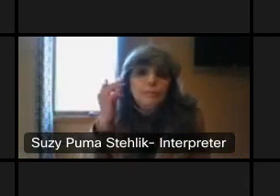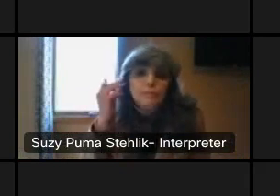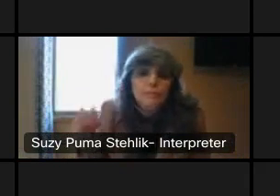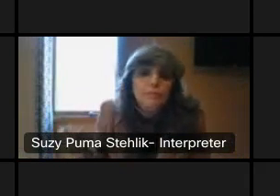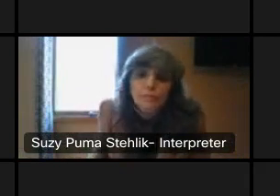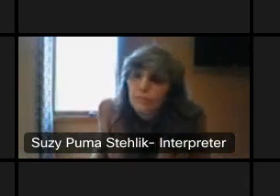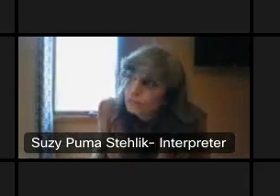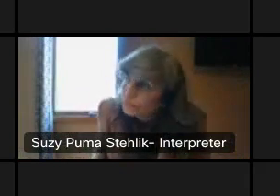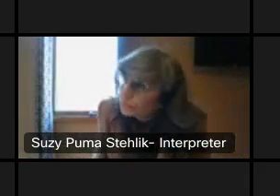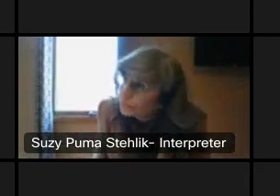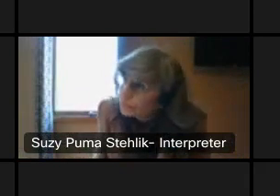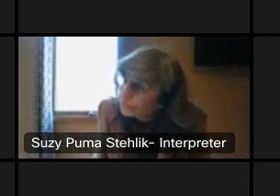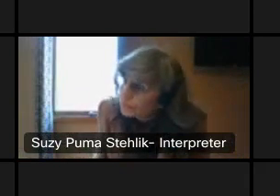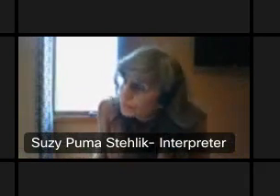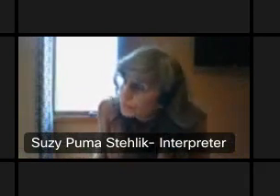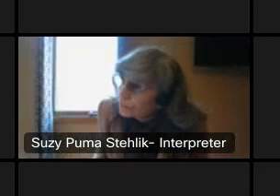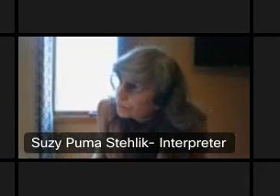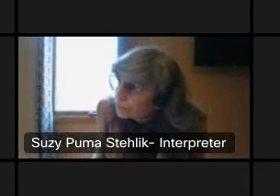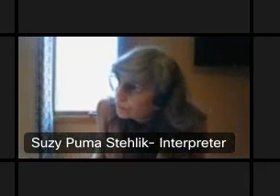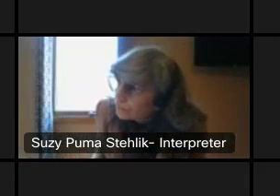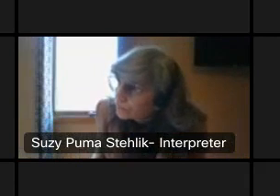The members of the board are Andrew.